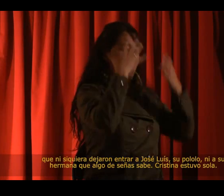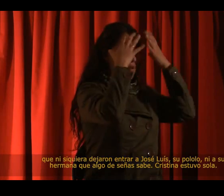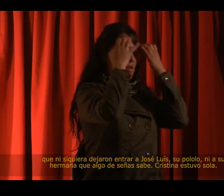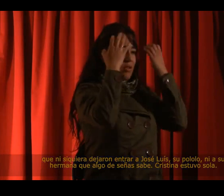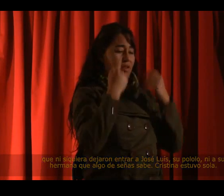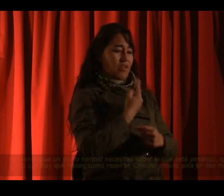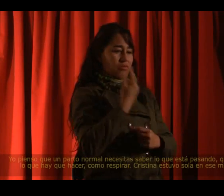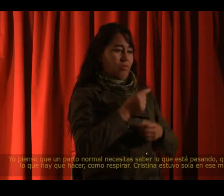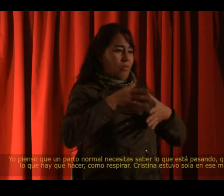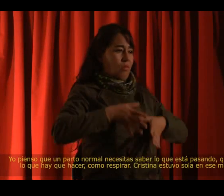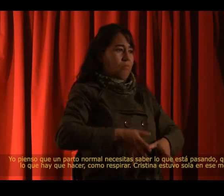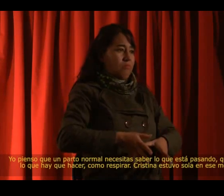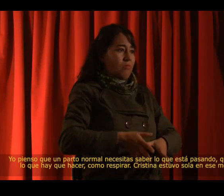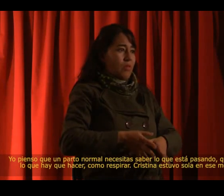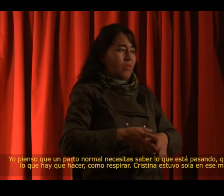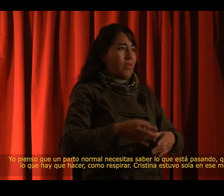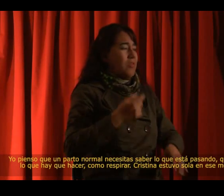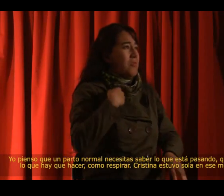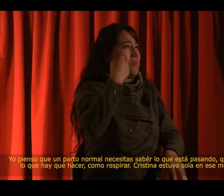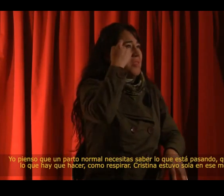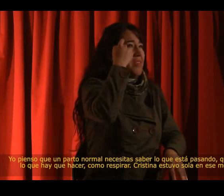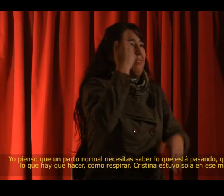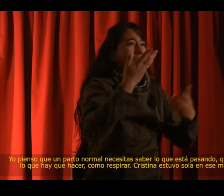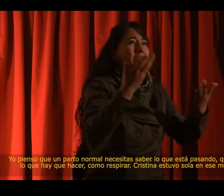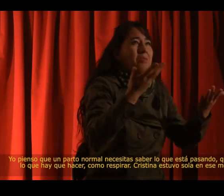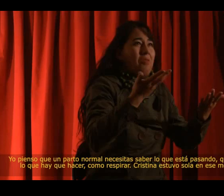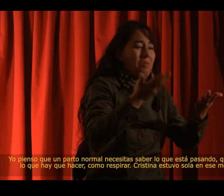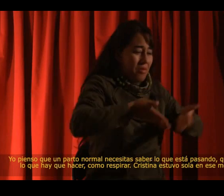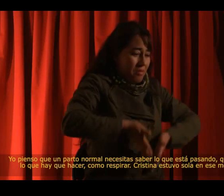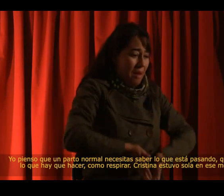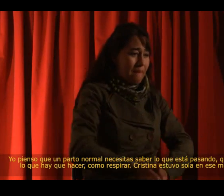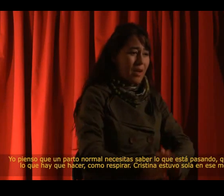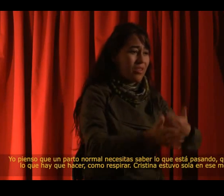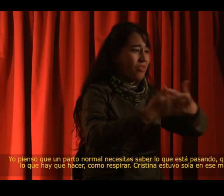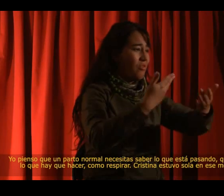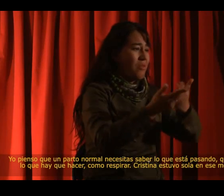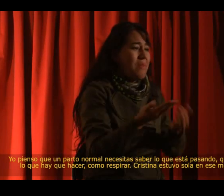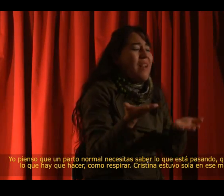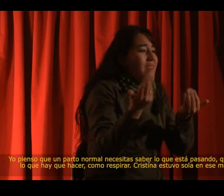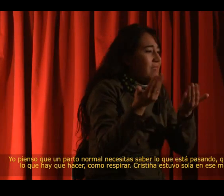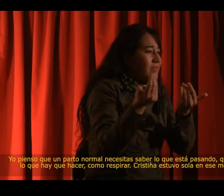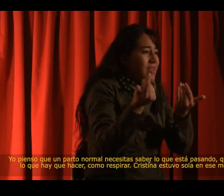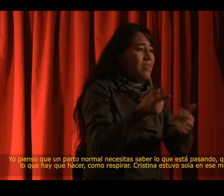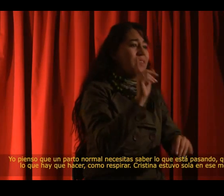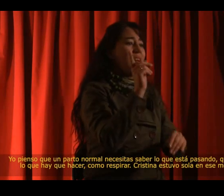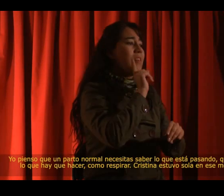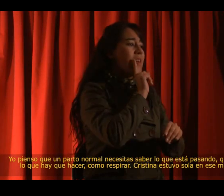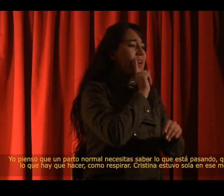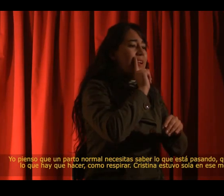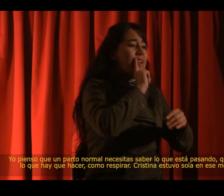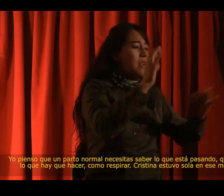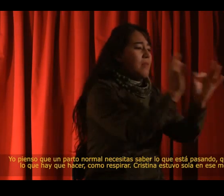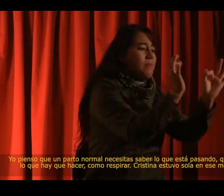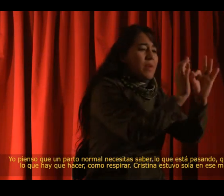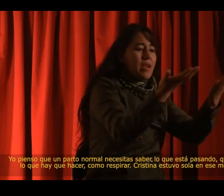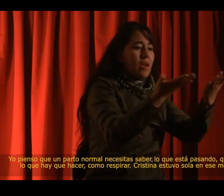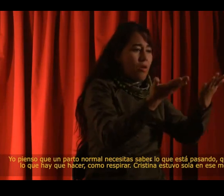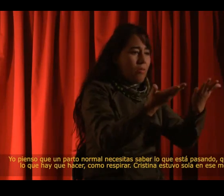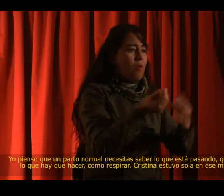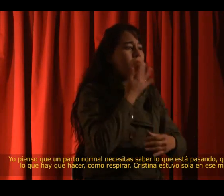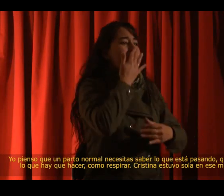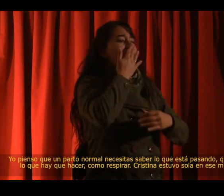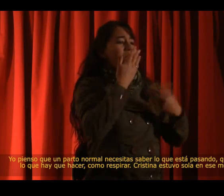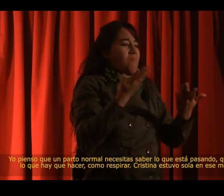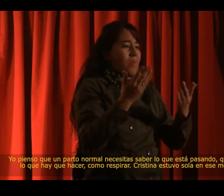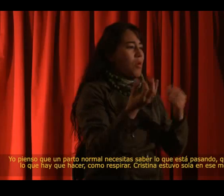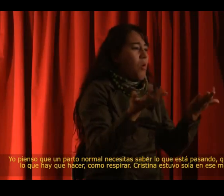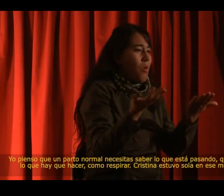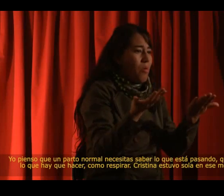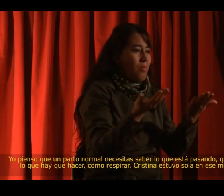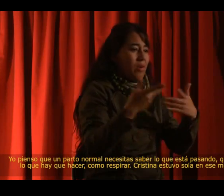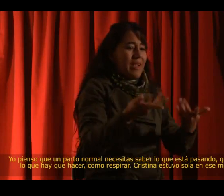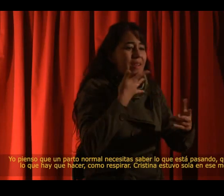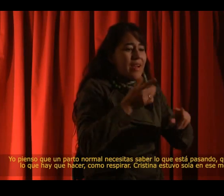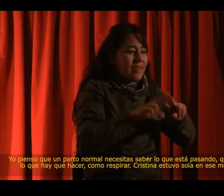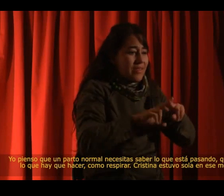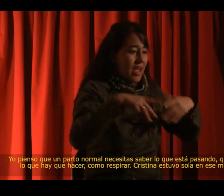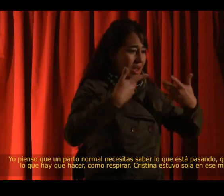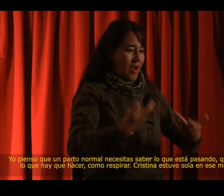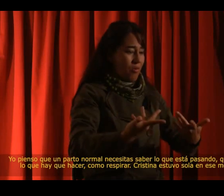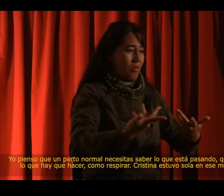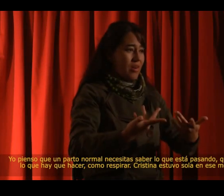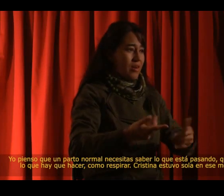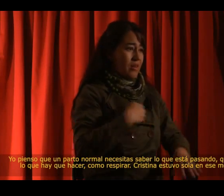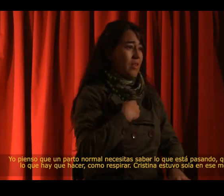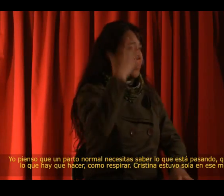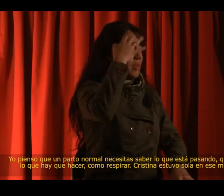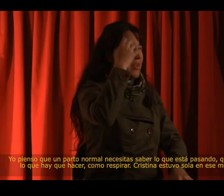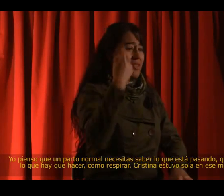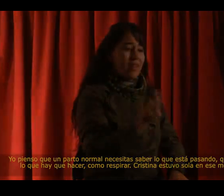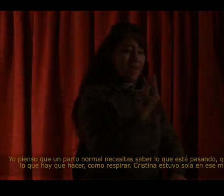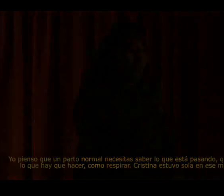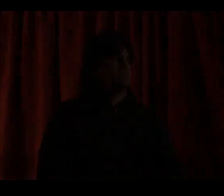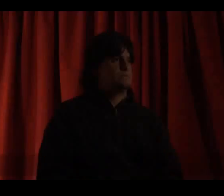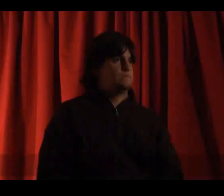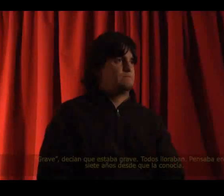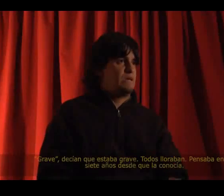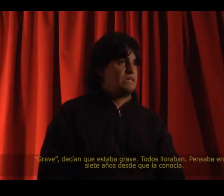I think that during a natural birth, you need to know what is happening and what they tell you to do such as how to breathe. Cristina was alone at that moment.